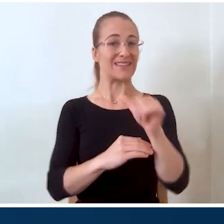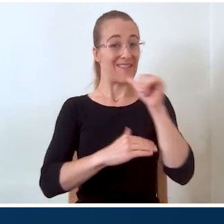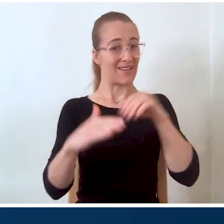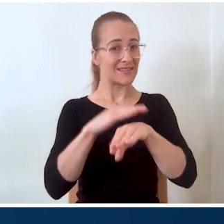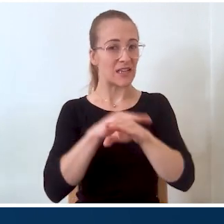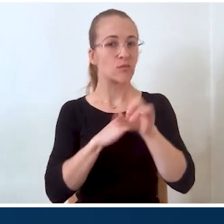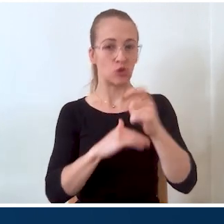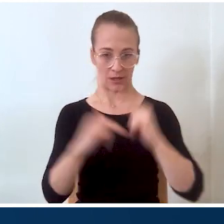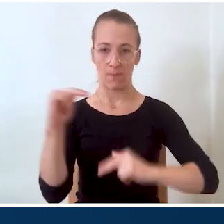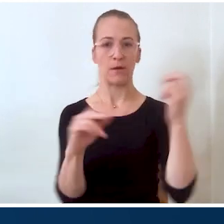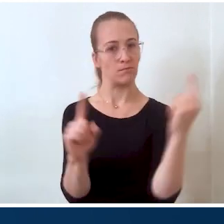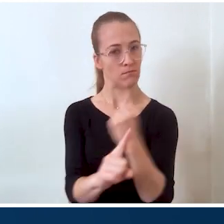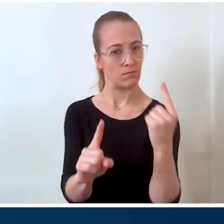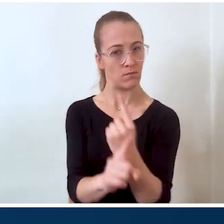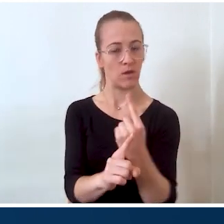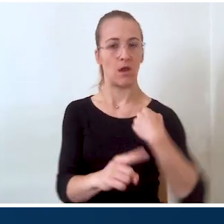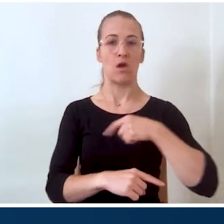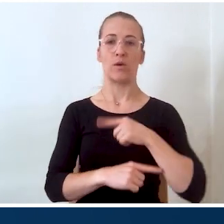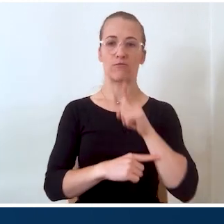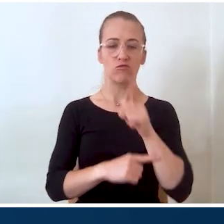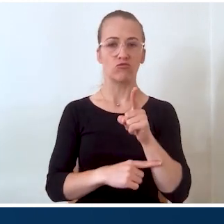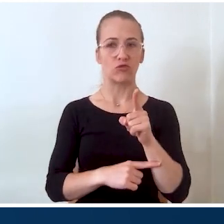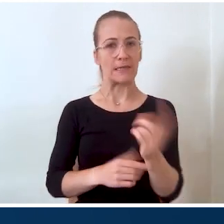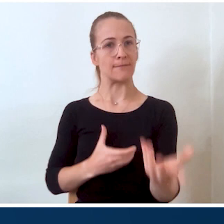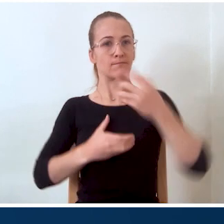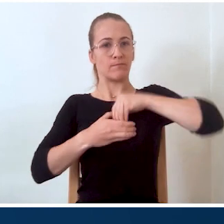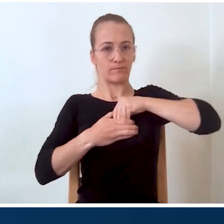to build it properly, and we've really taken that to heart.